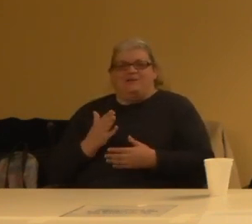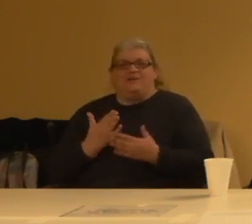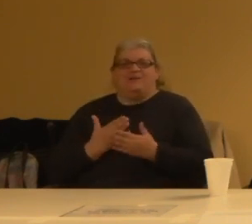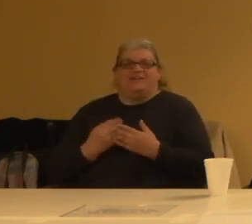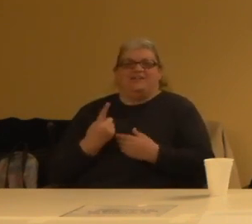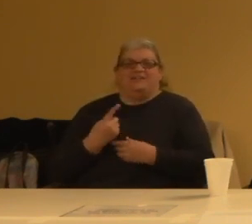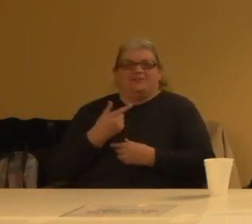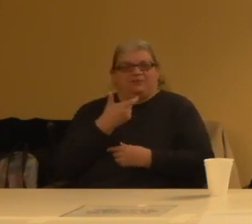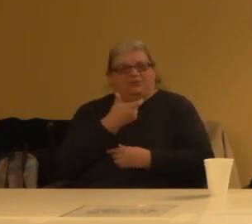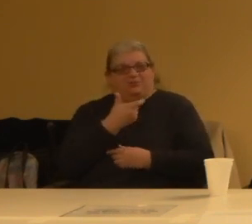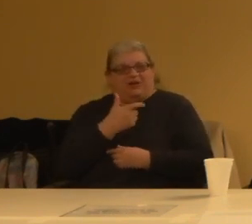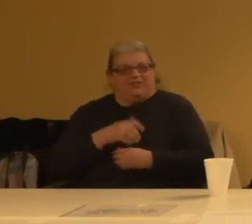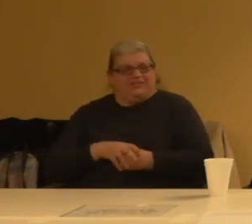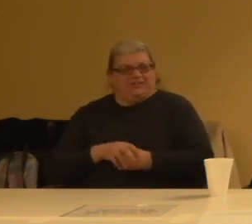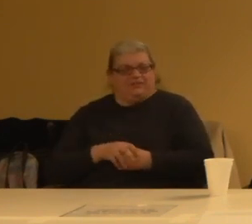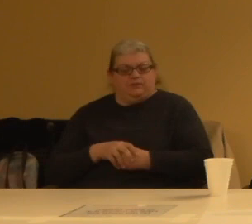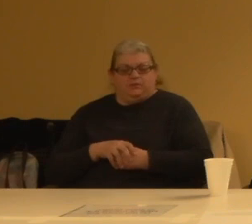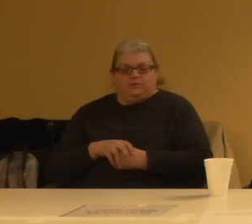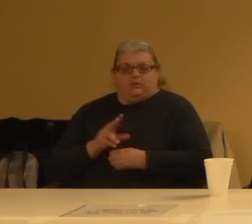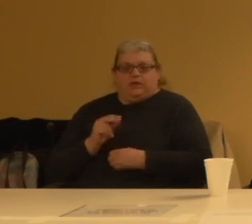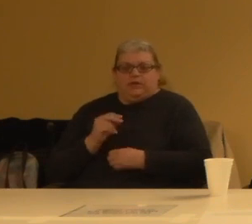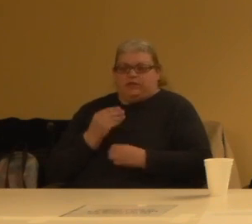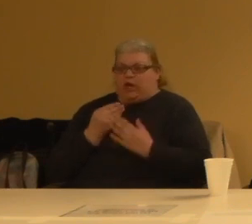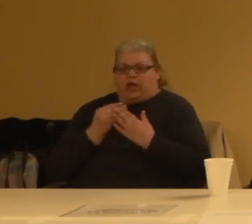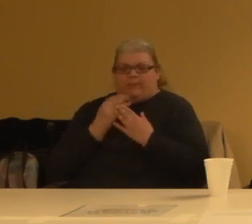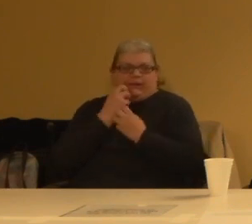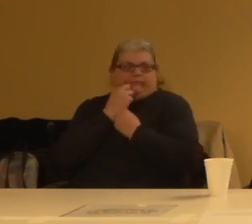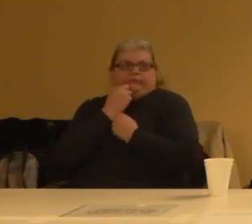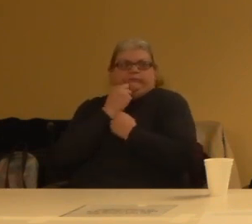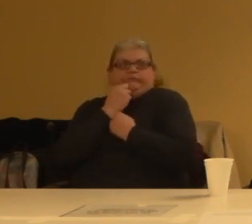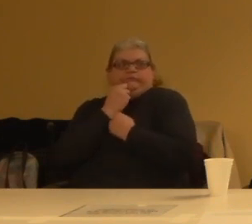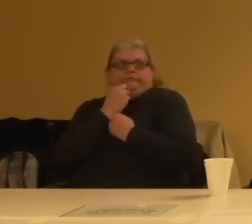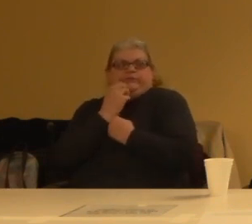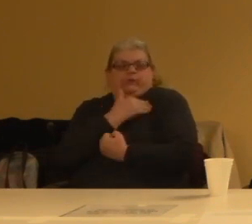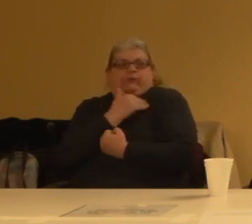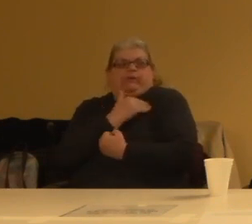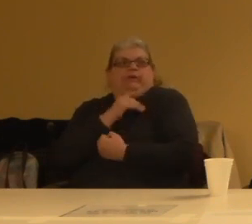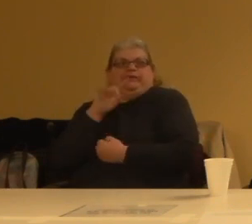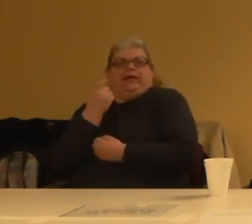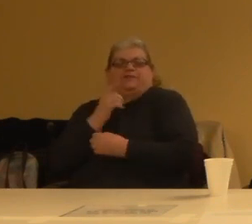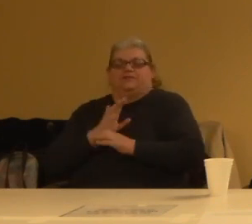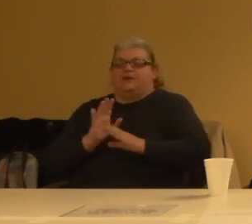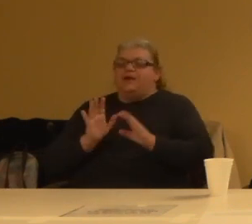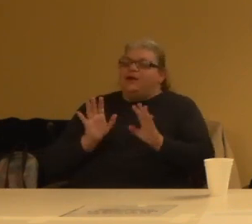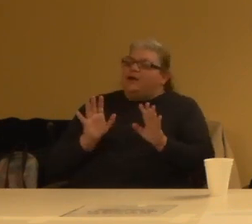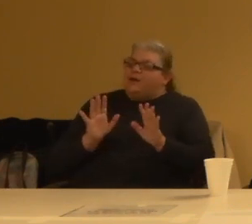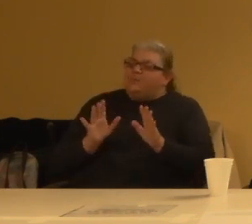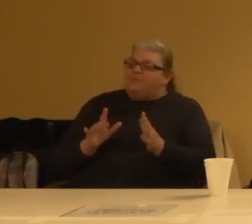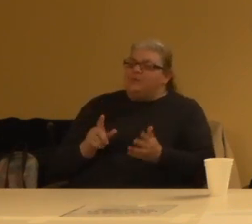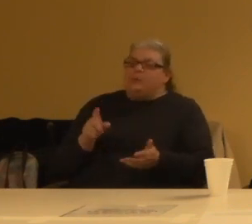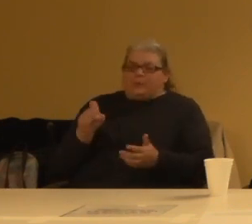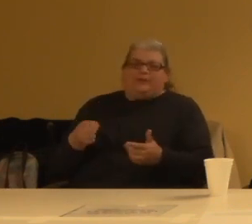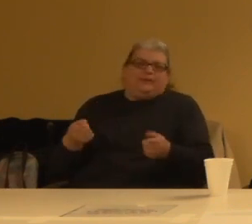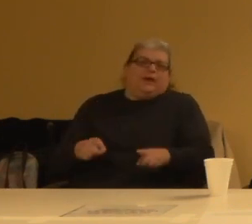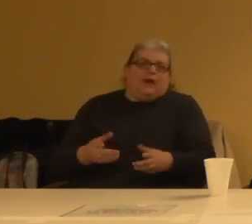clutching their pocketbook and being like, "Aah! they're coming after me with taxes!" But we kind of need that to happen, honestly and truly,